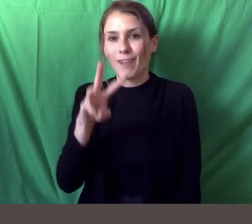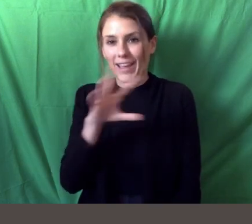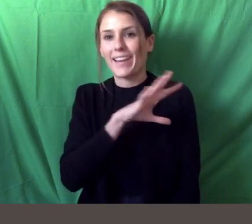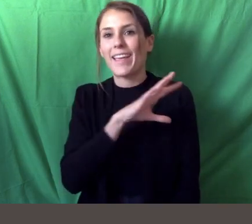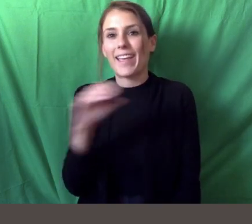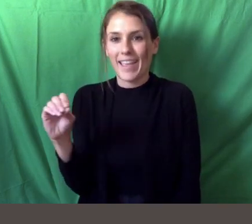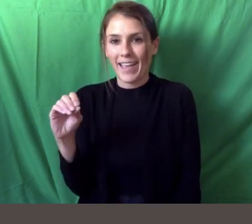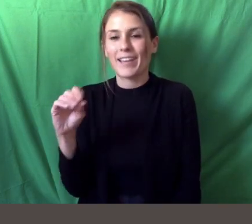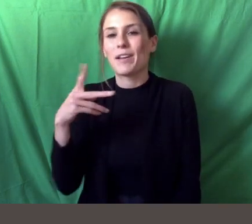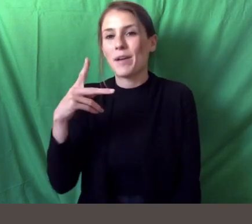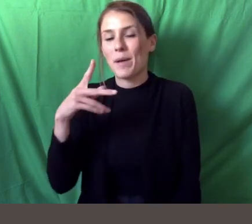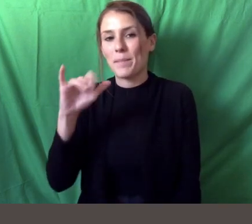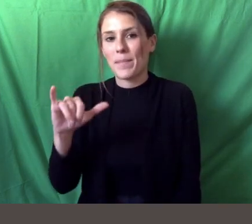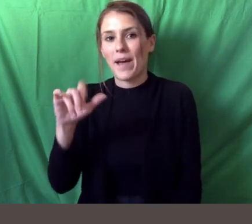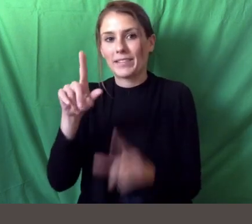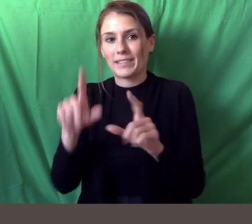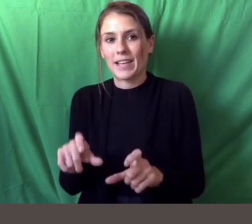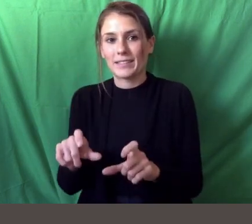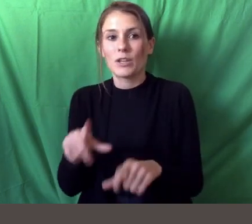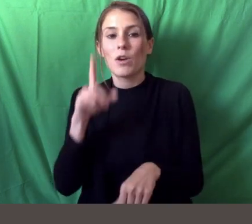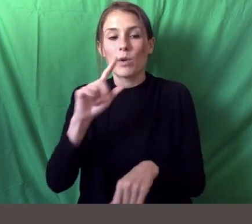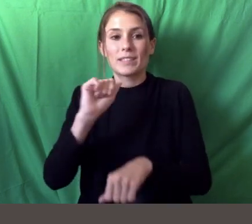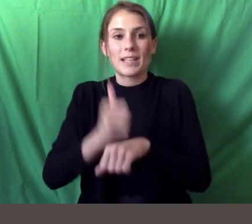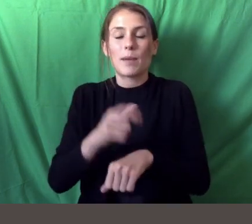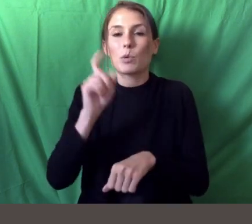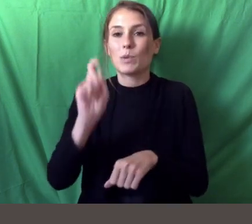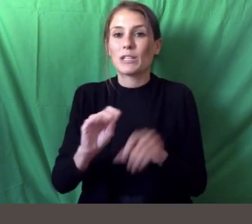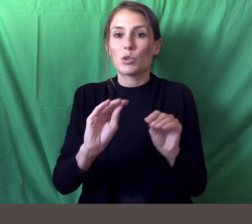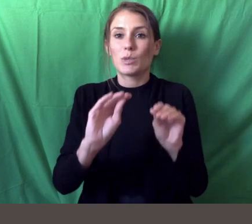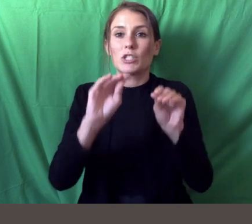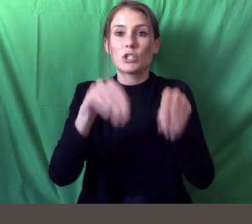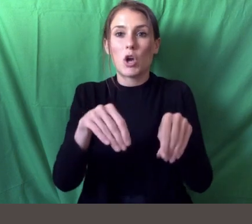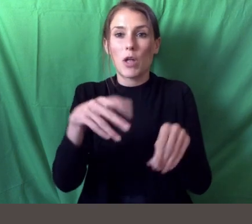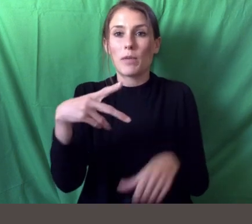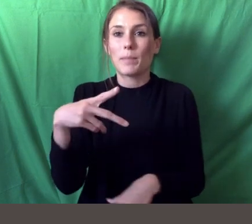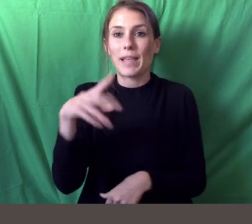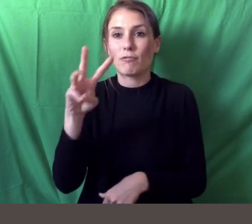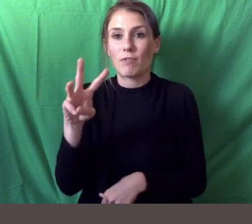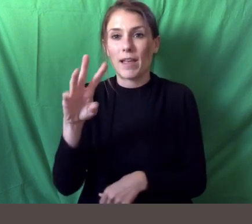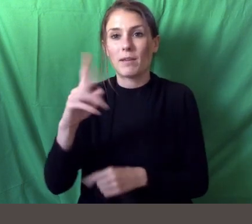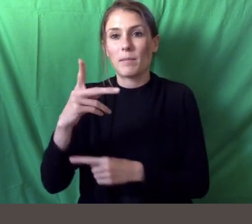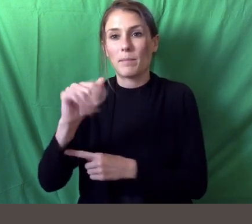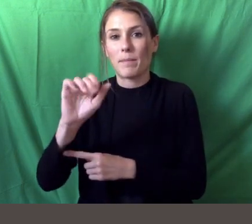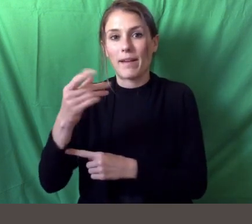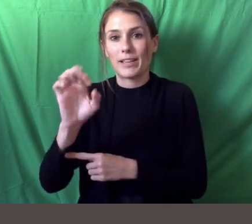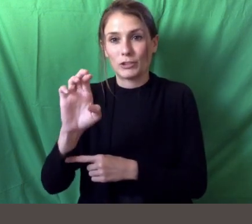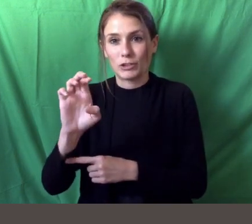To set up PlayWright, we will need to install the PlayWright package.